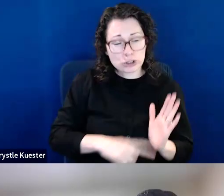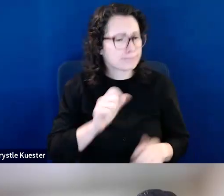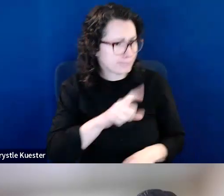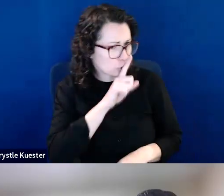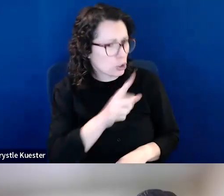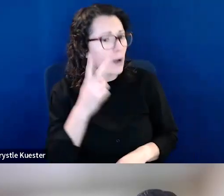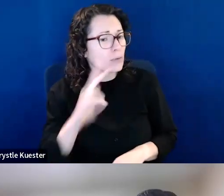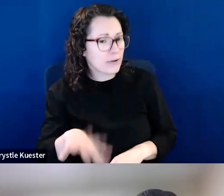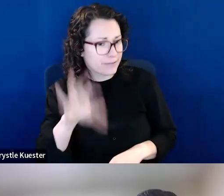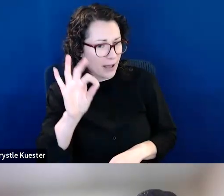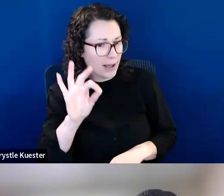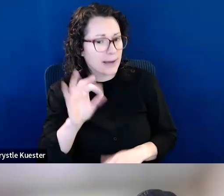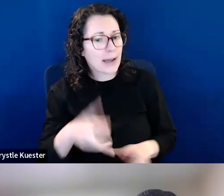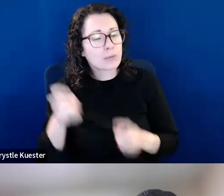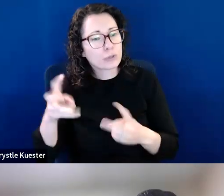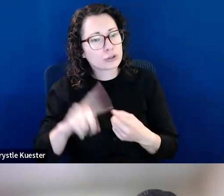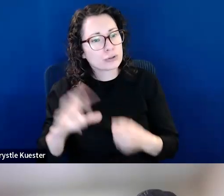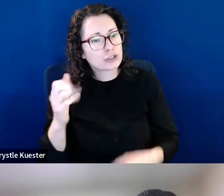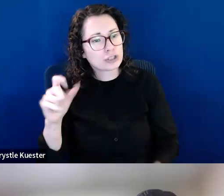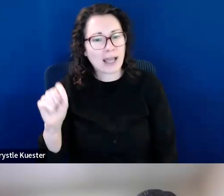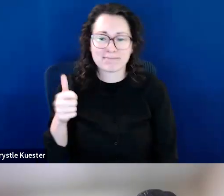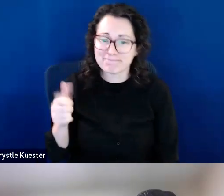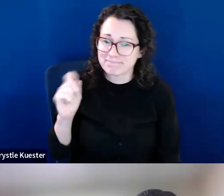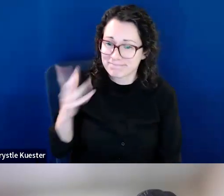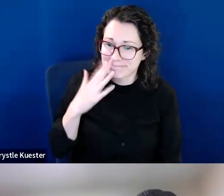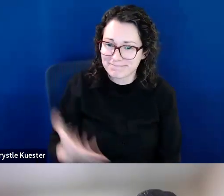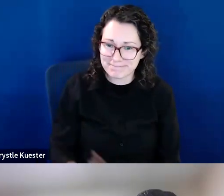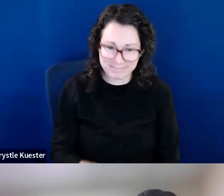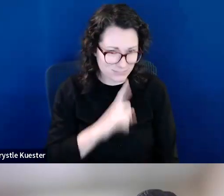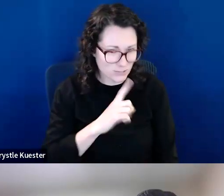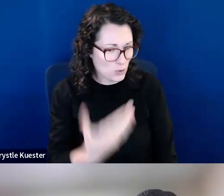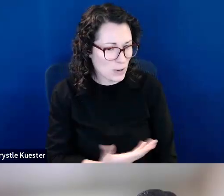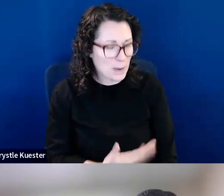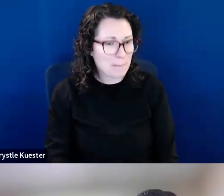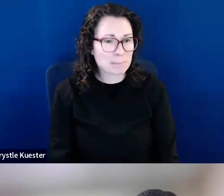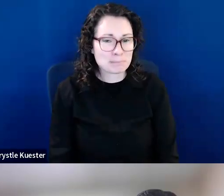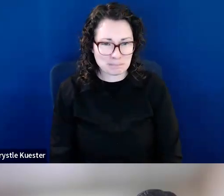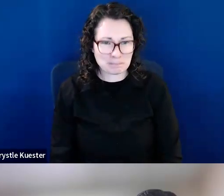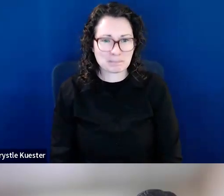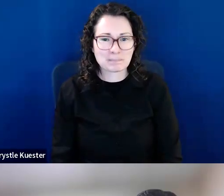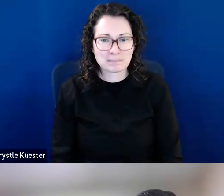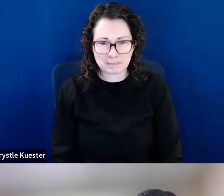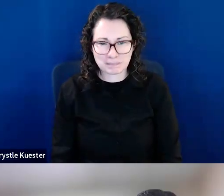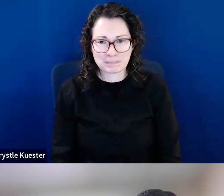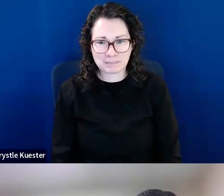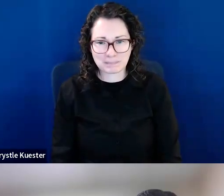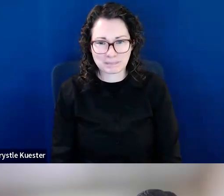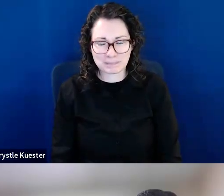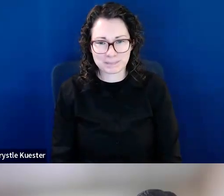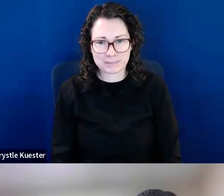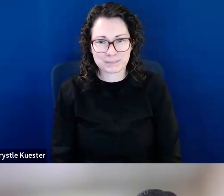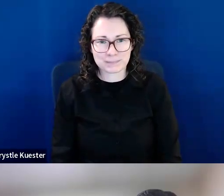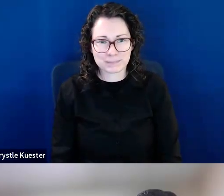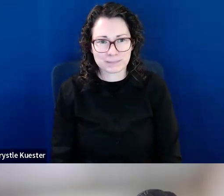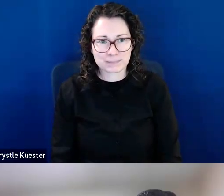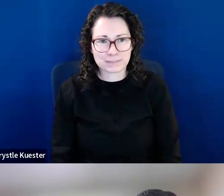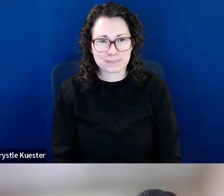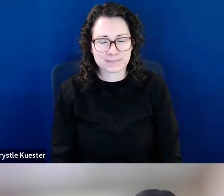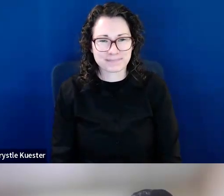find it and I can even put it in the chat. Okay. Thank you. You're welcome.